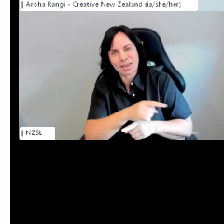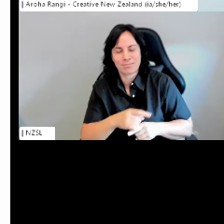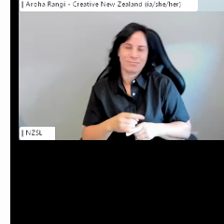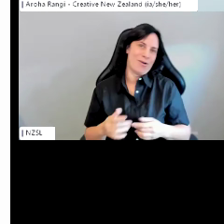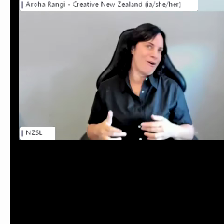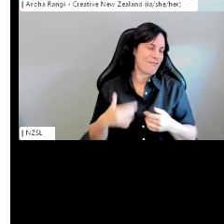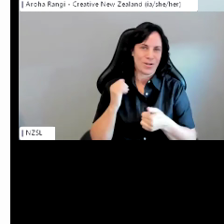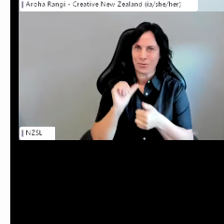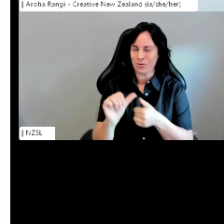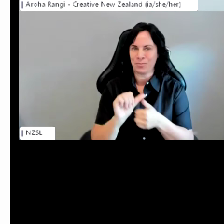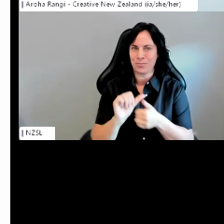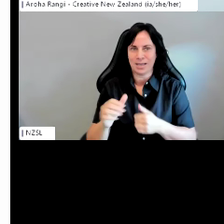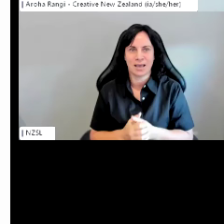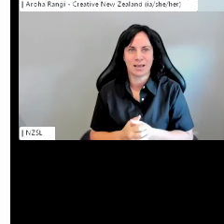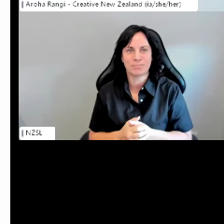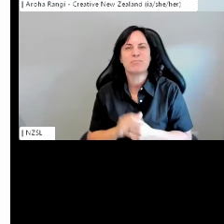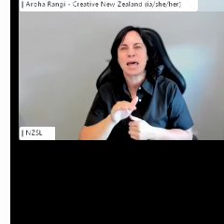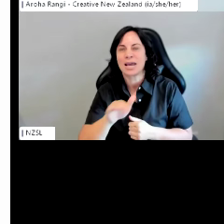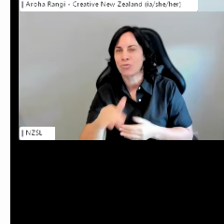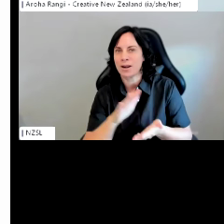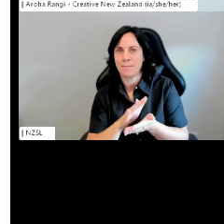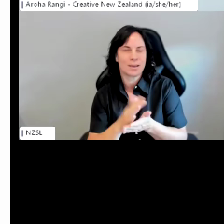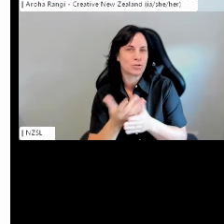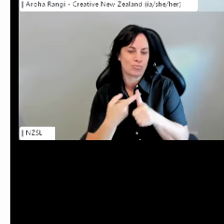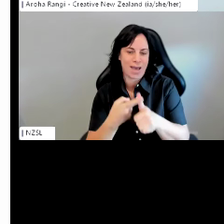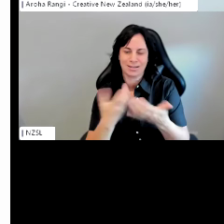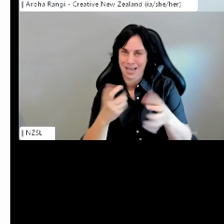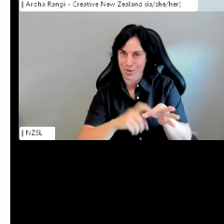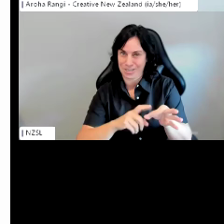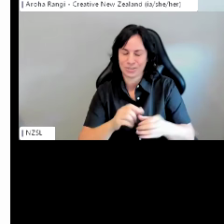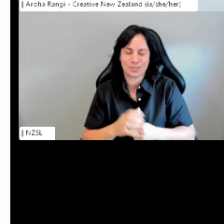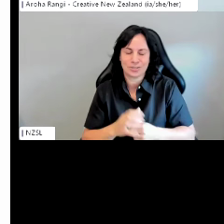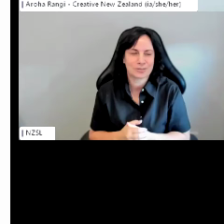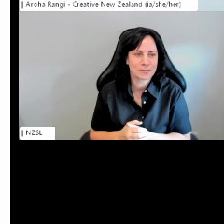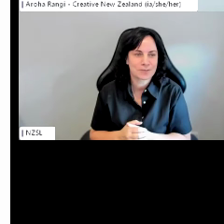to answer some questions about that later. So um let's look at who's missing out. Who are the